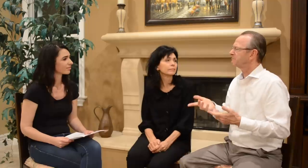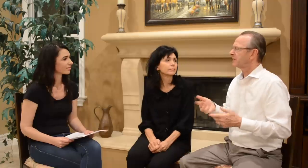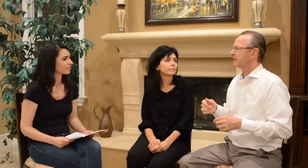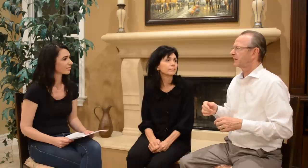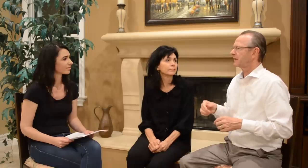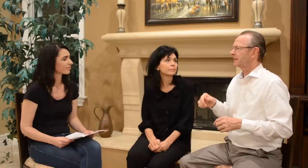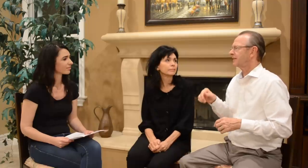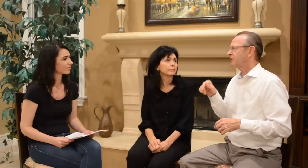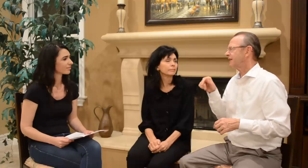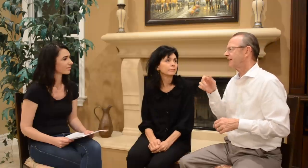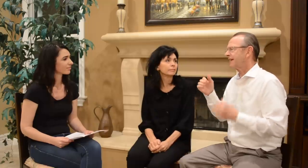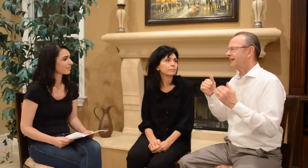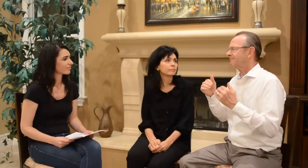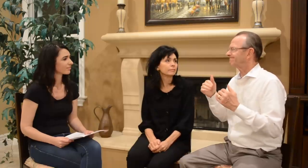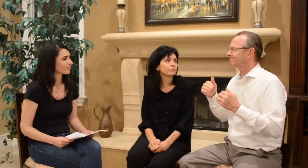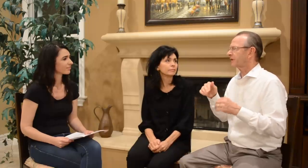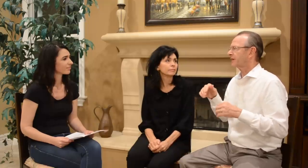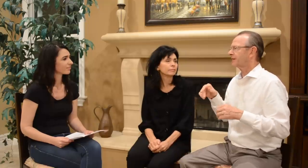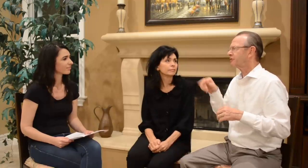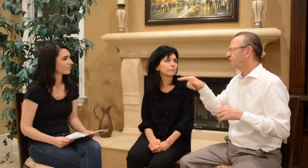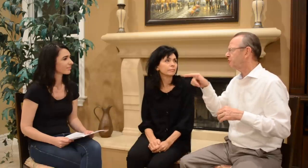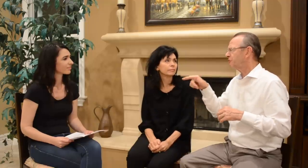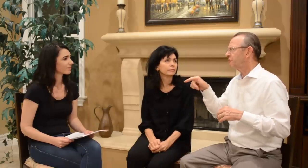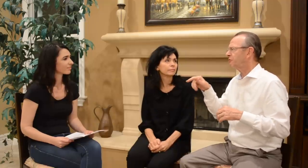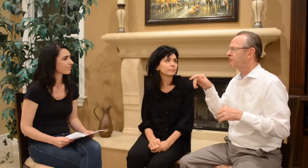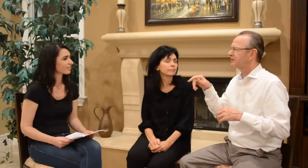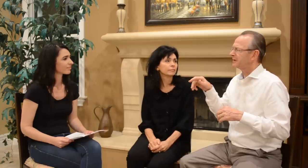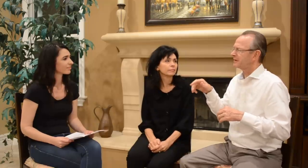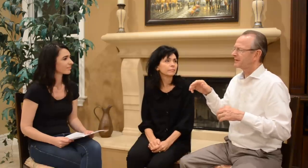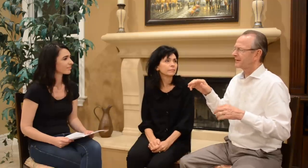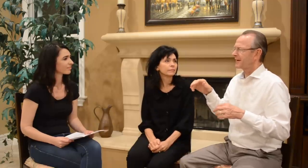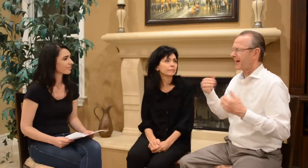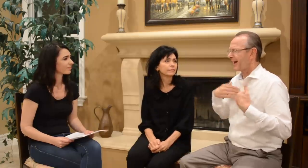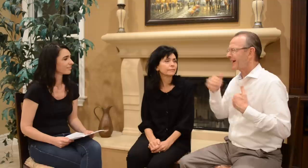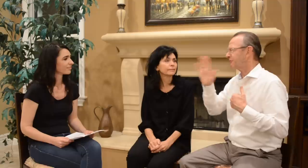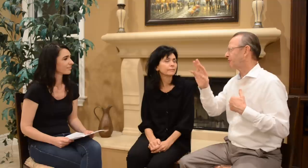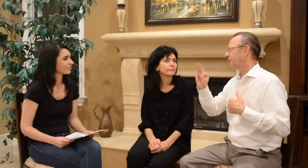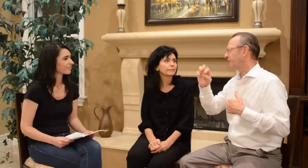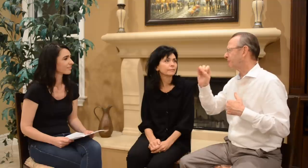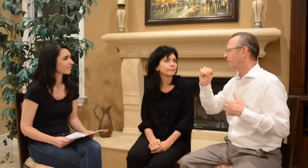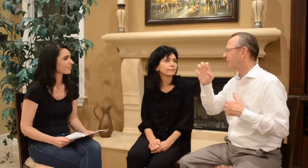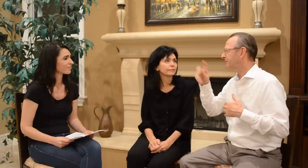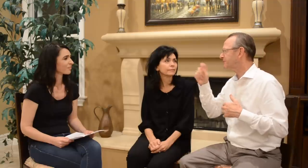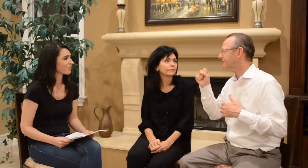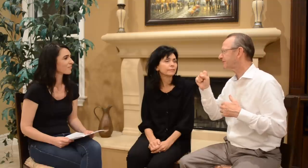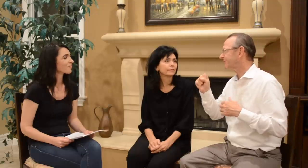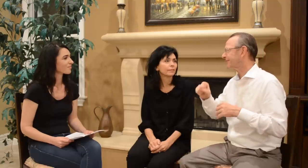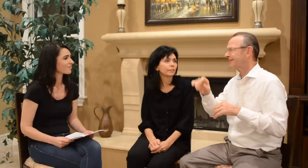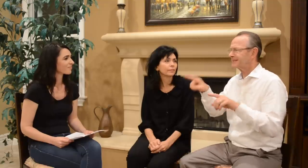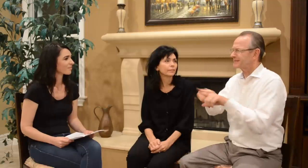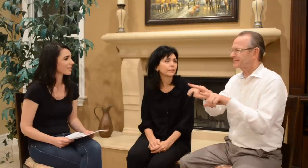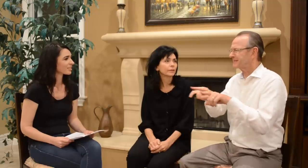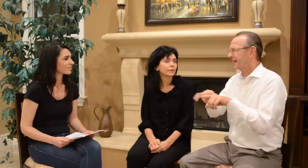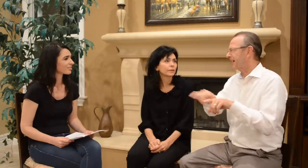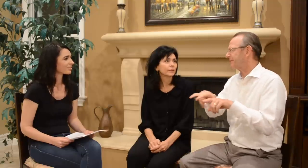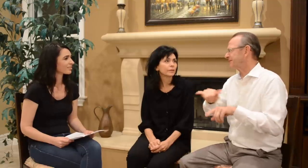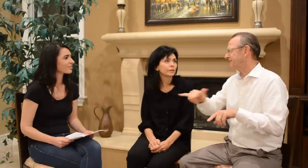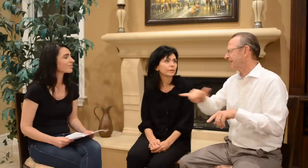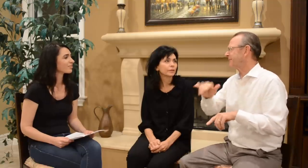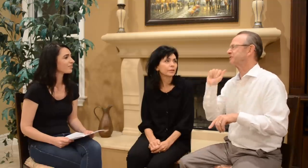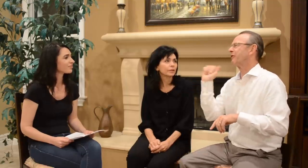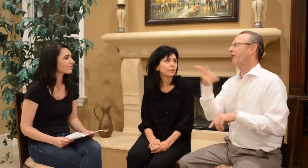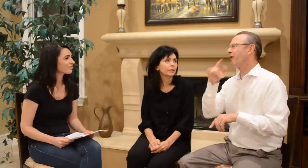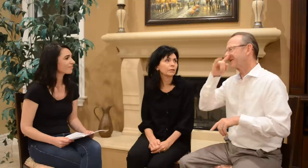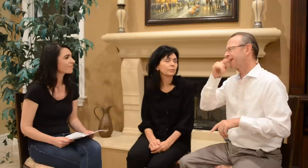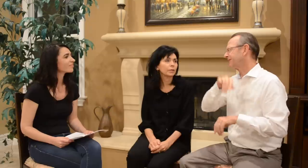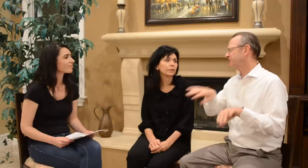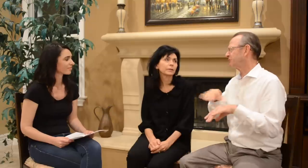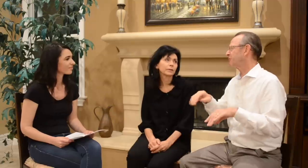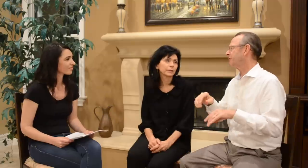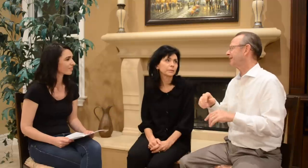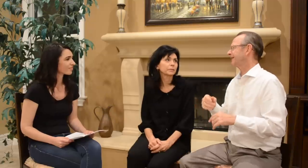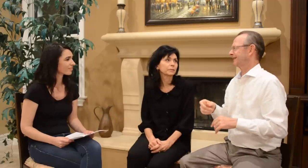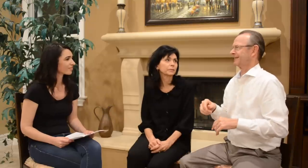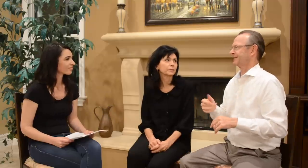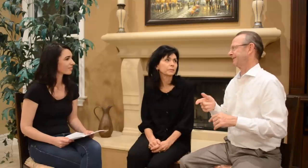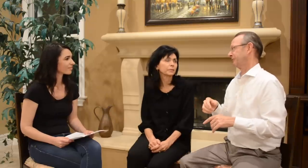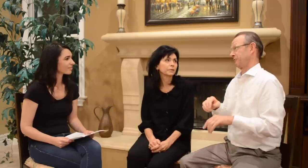And you had your moments - same as all kids do-